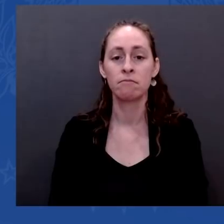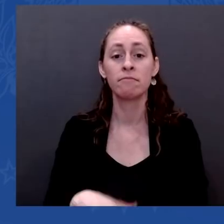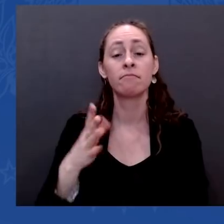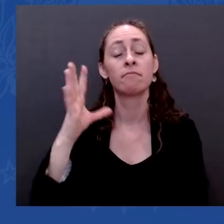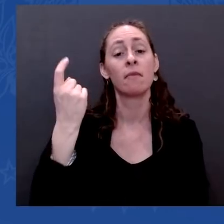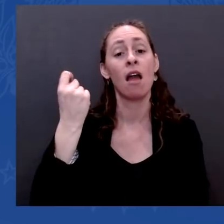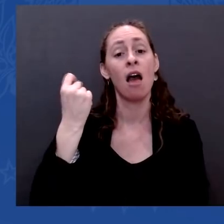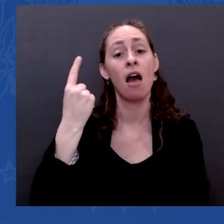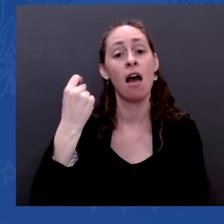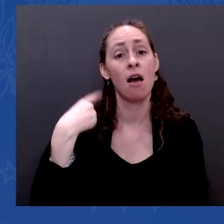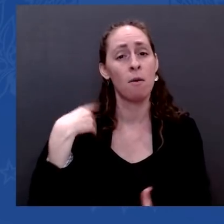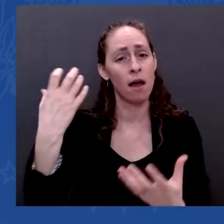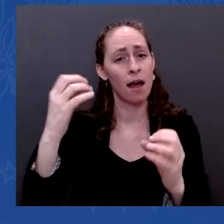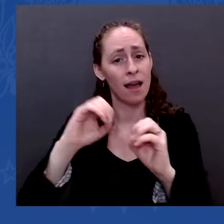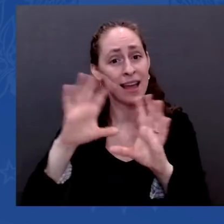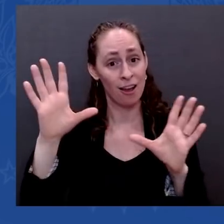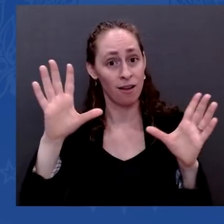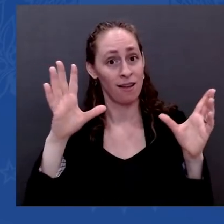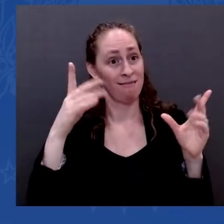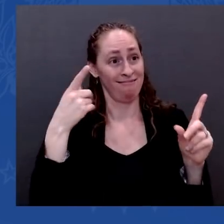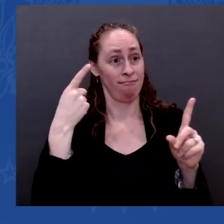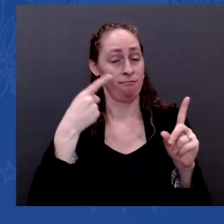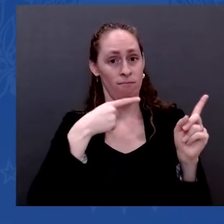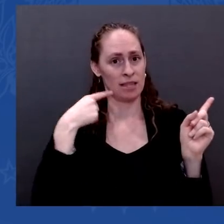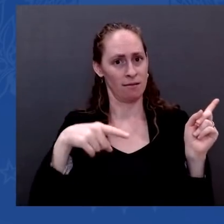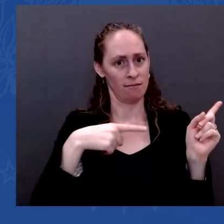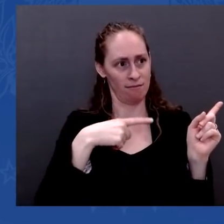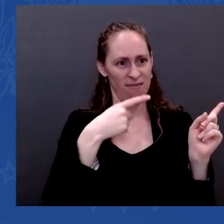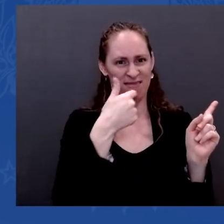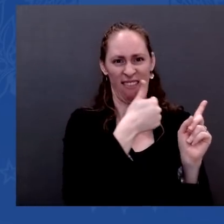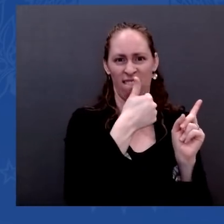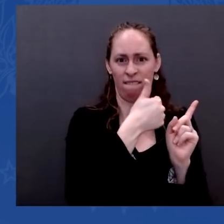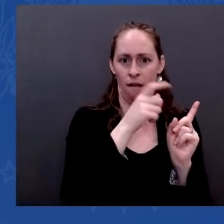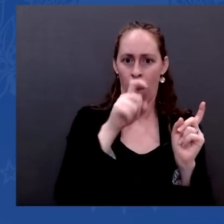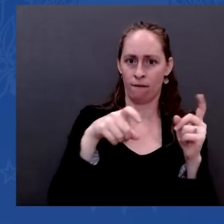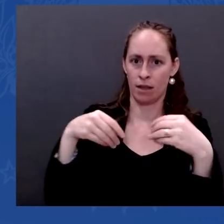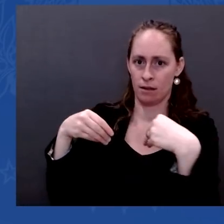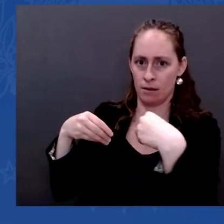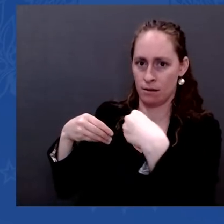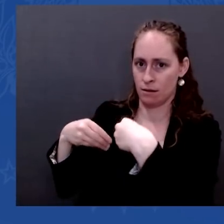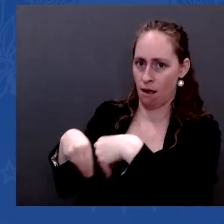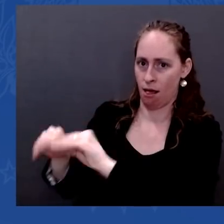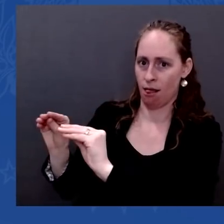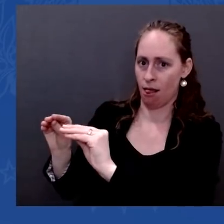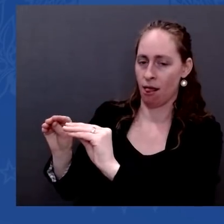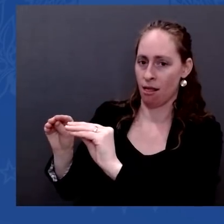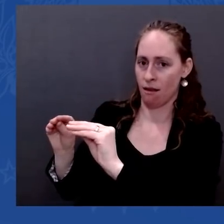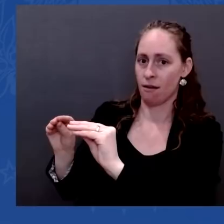Russia relies -- a significant part of Russia's budget -- it's the only thing they really have to export.